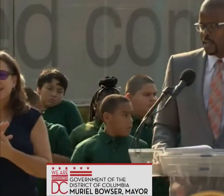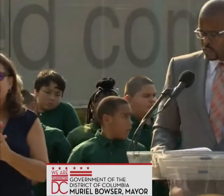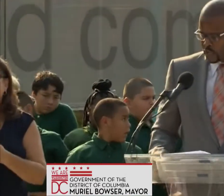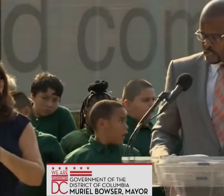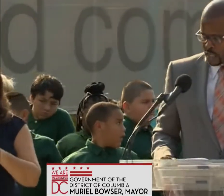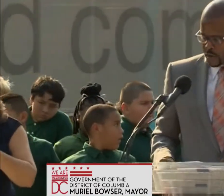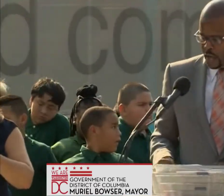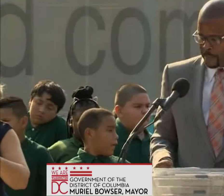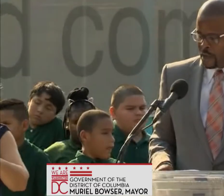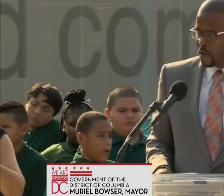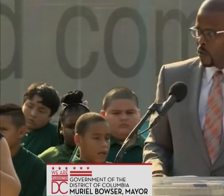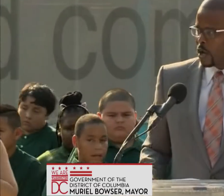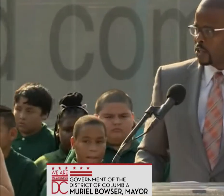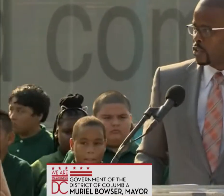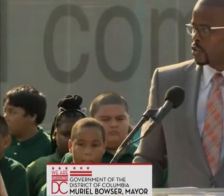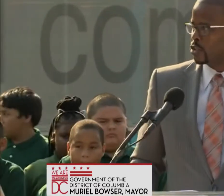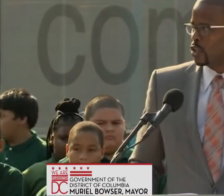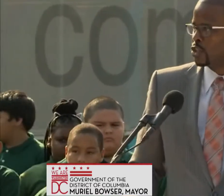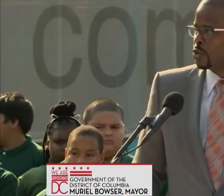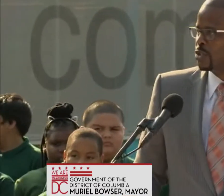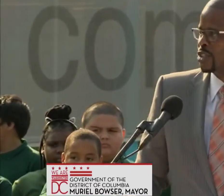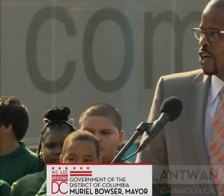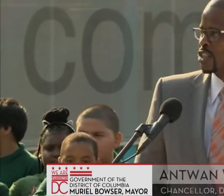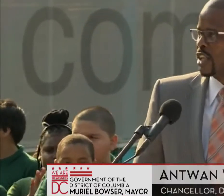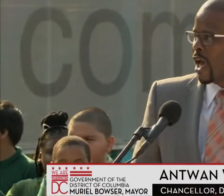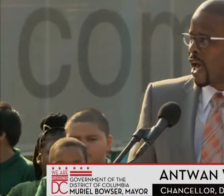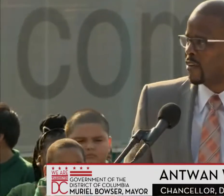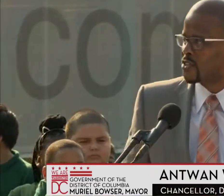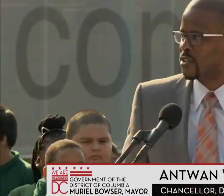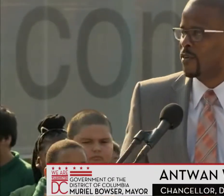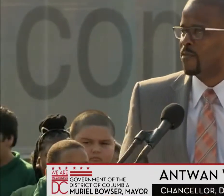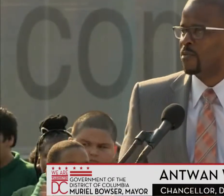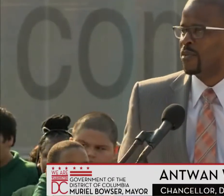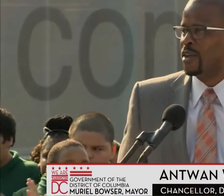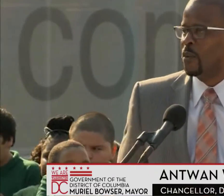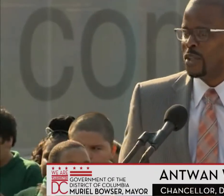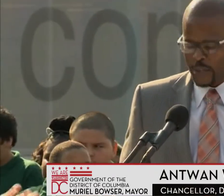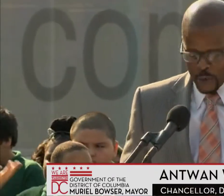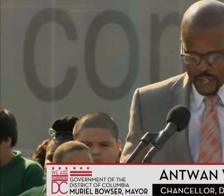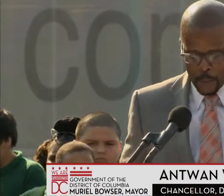so let's give it up for our teachers our students our staff whether you're in the